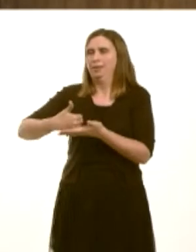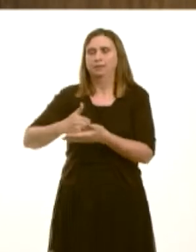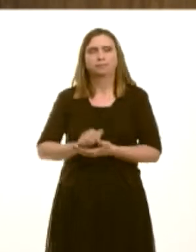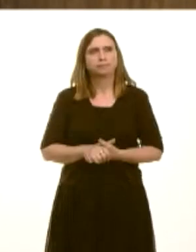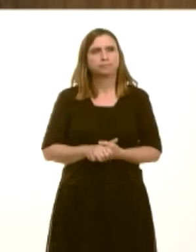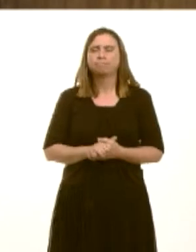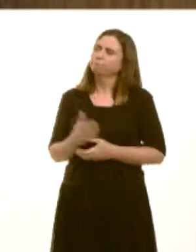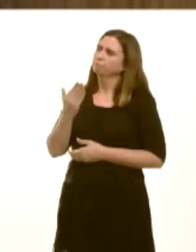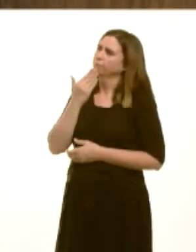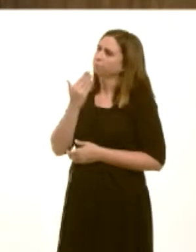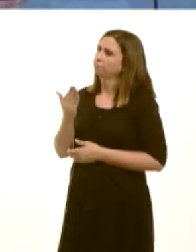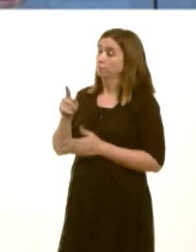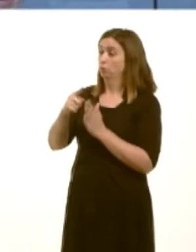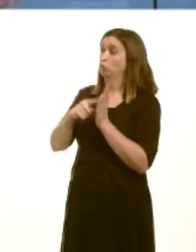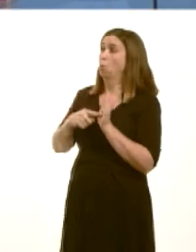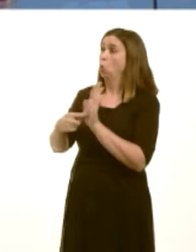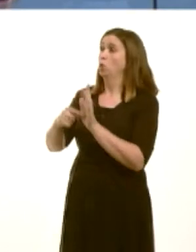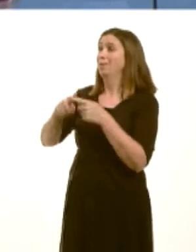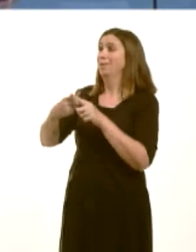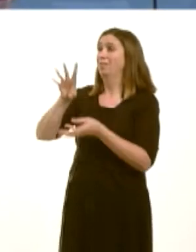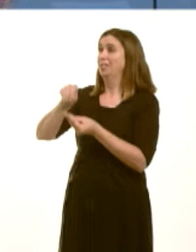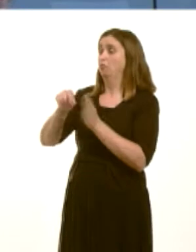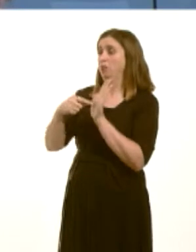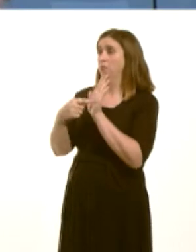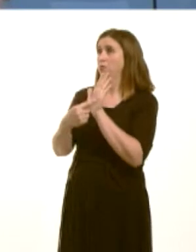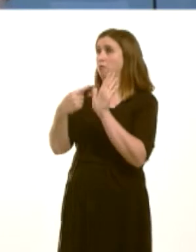the executive summary of that report that ambitions to close the wealth gap between